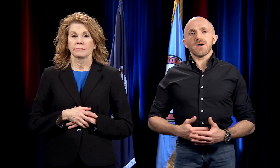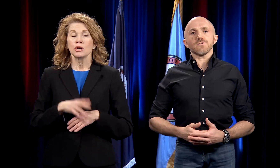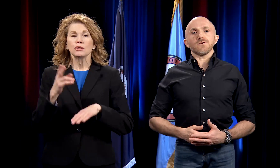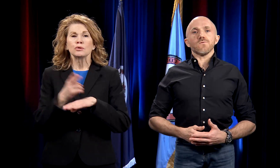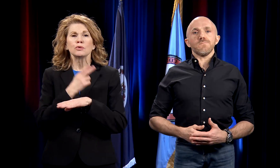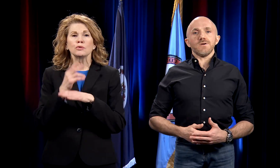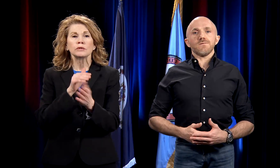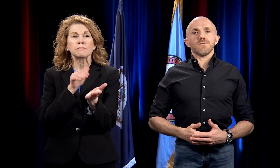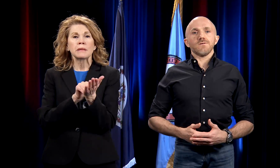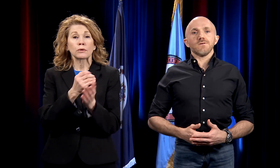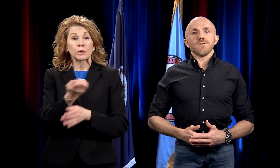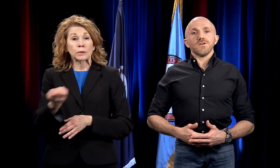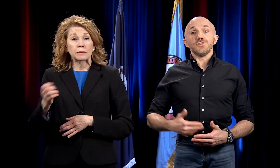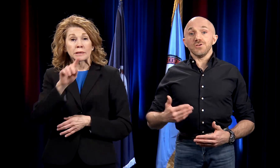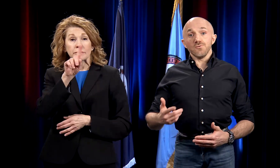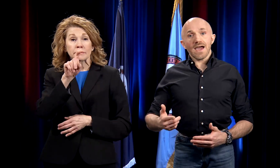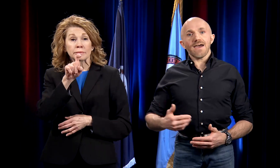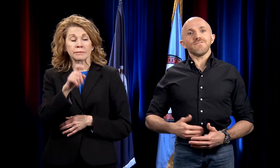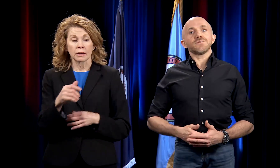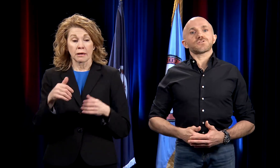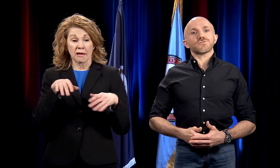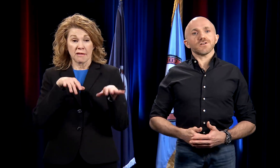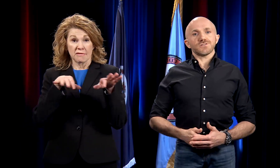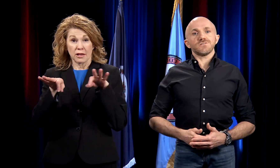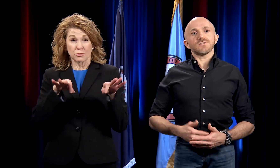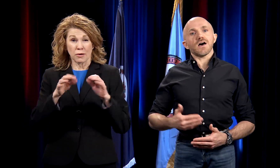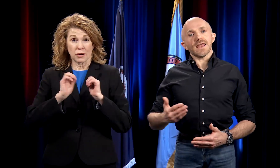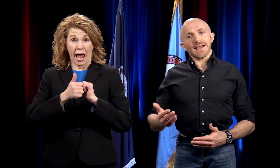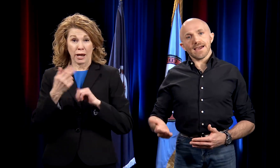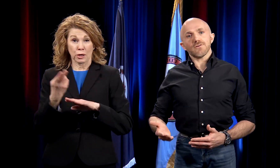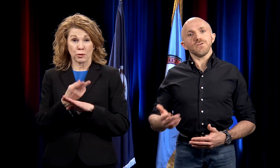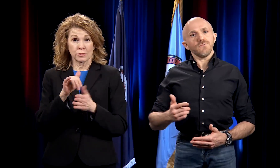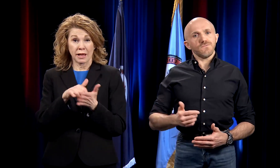medical equipment? Do you have the instructions on how to use